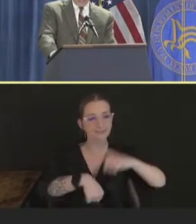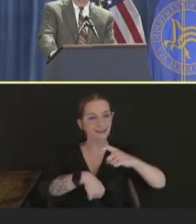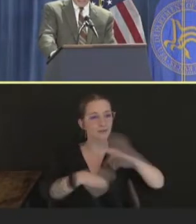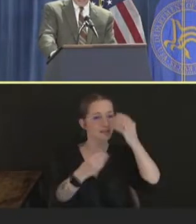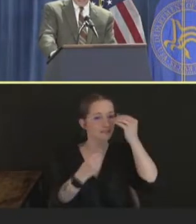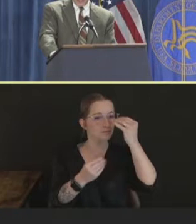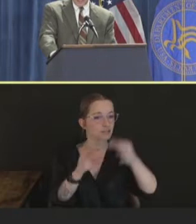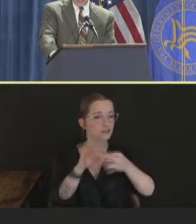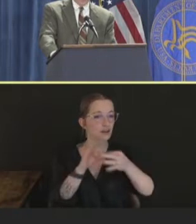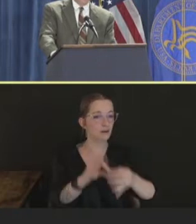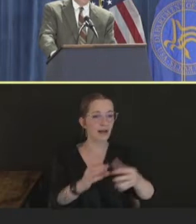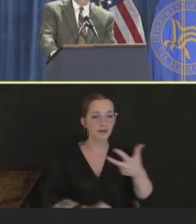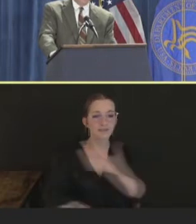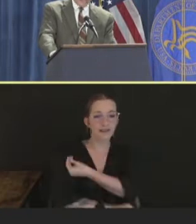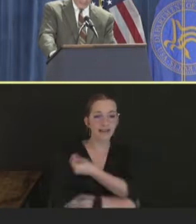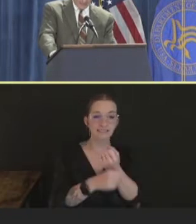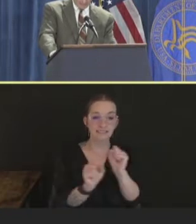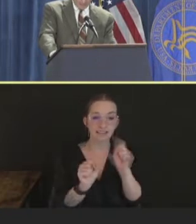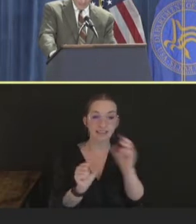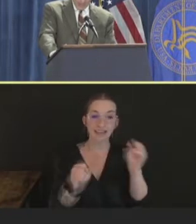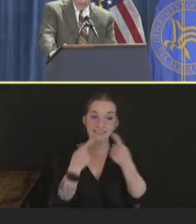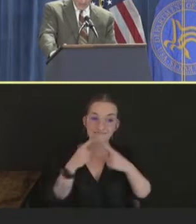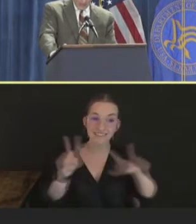effectiveness that's transparent and timely.